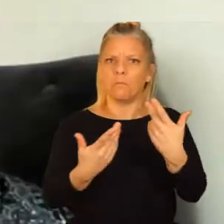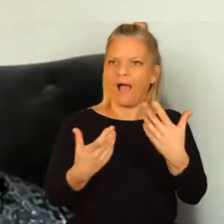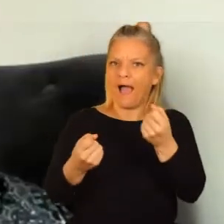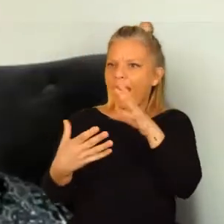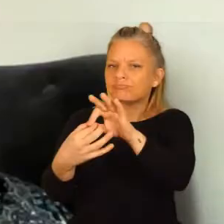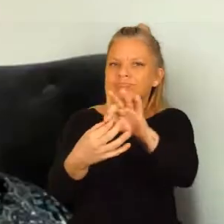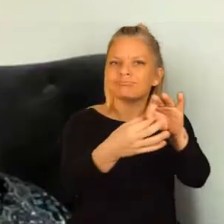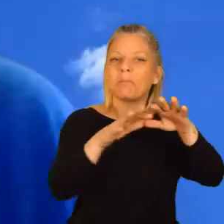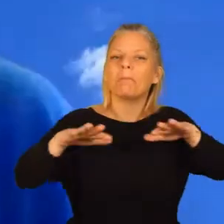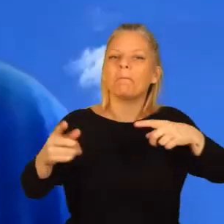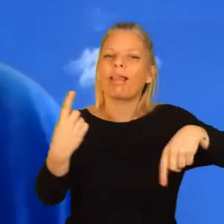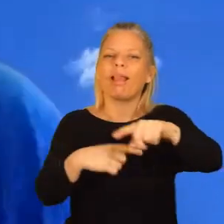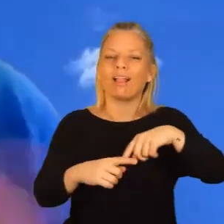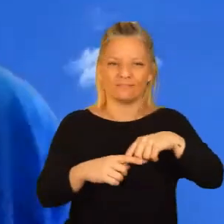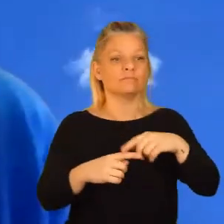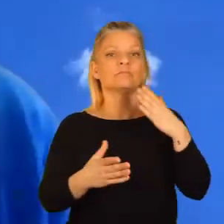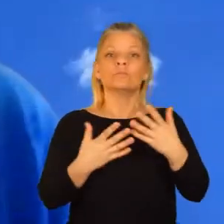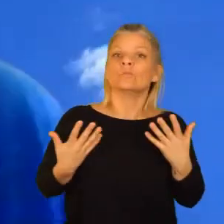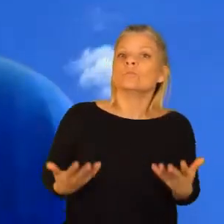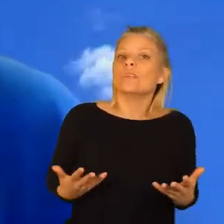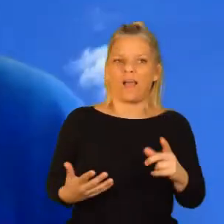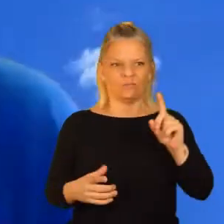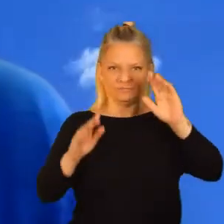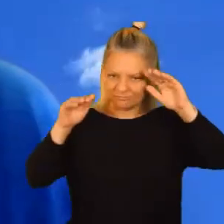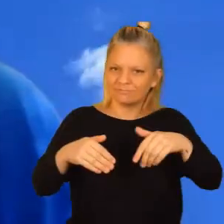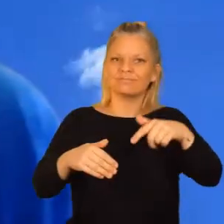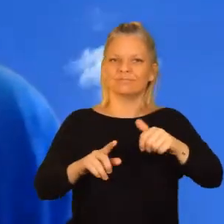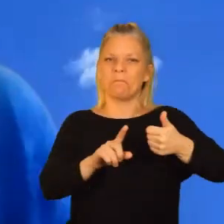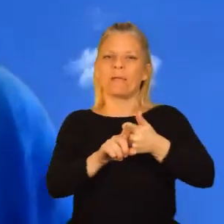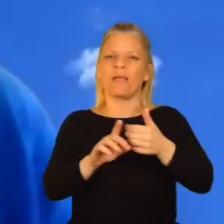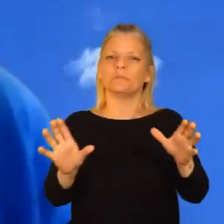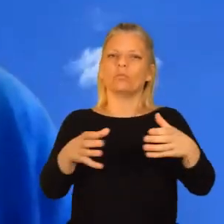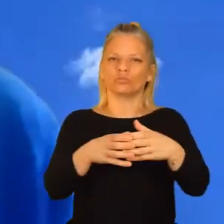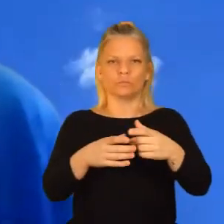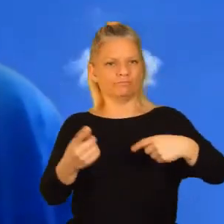doing something else at the moment because it feels so good. It has its challenges at times